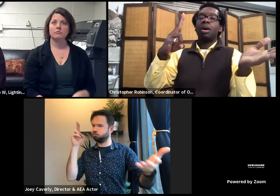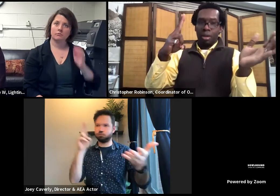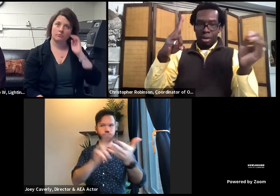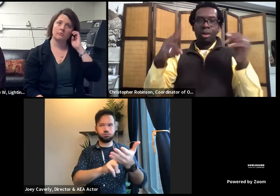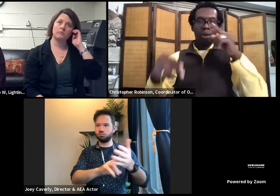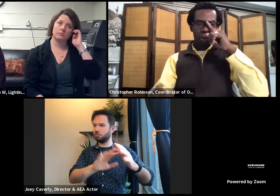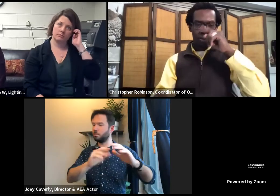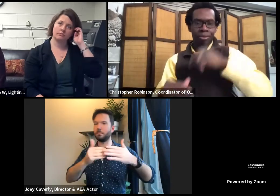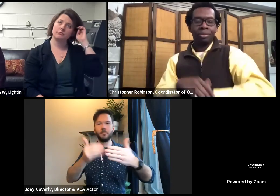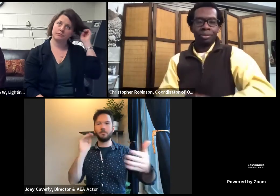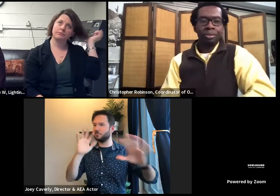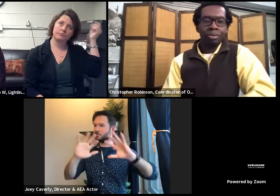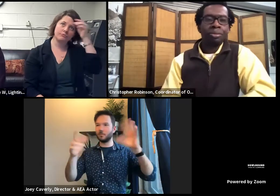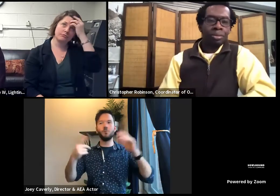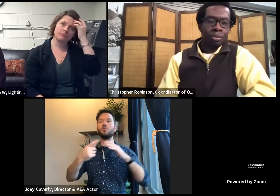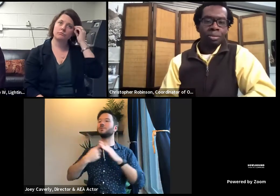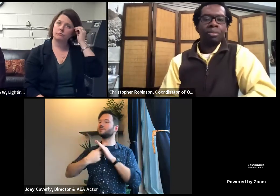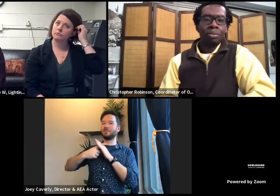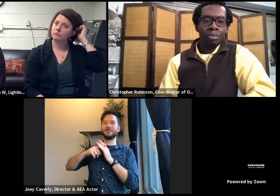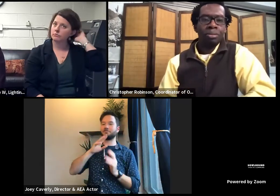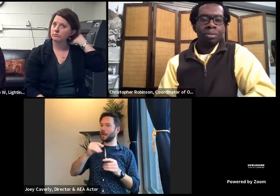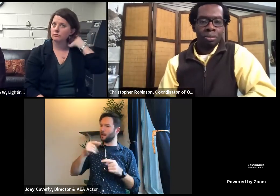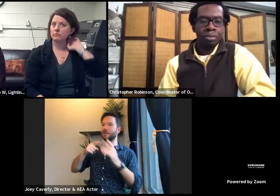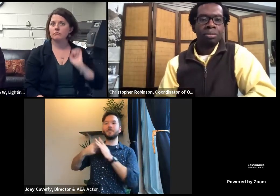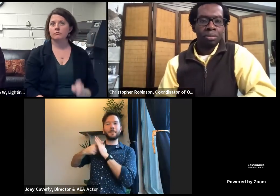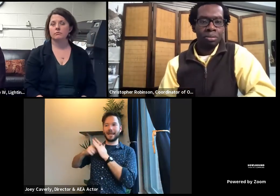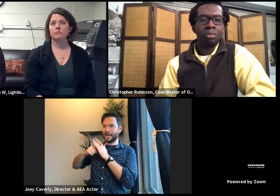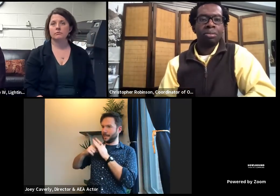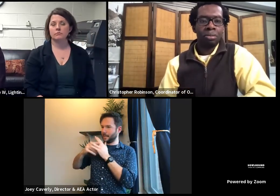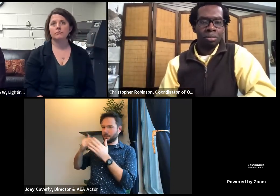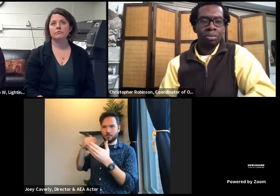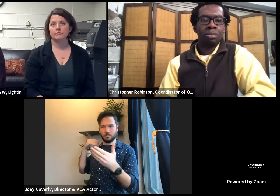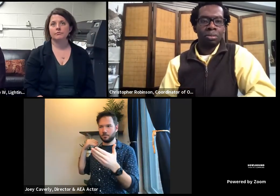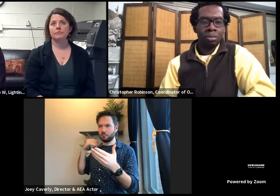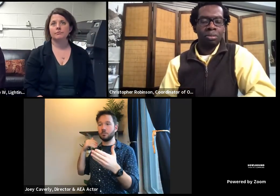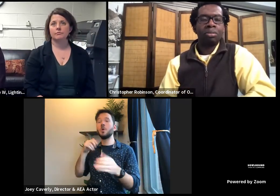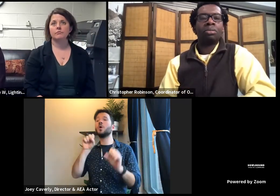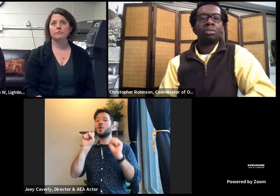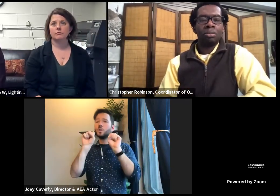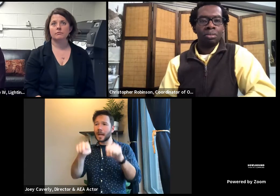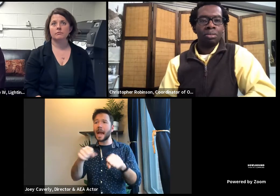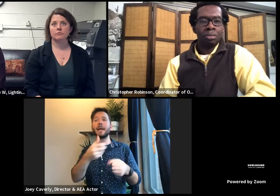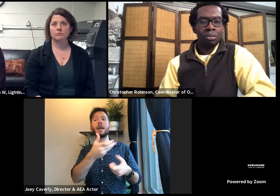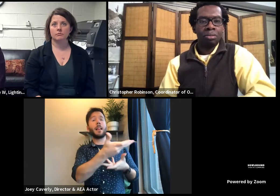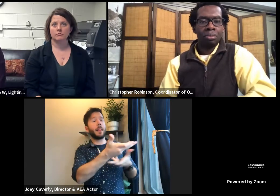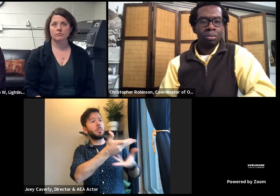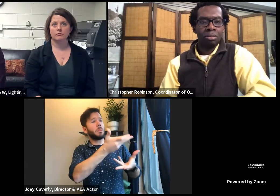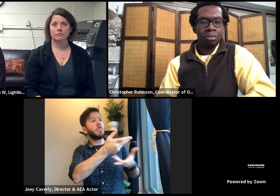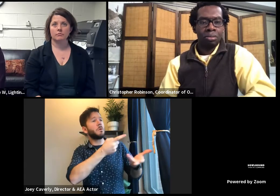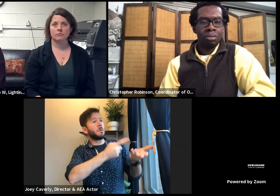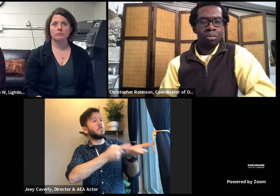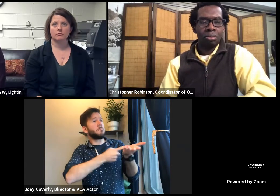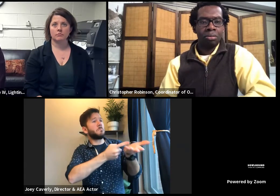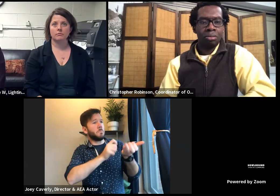Do that before you put anything on paper, before you sign anything, just from the beginning of the process.